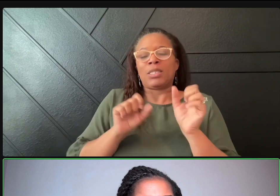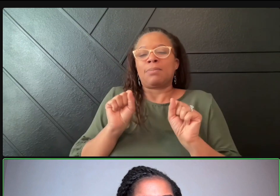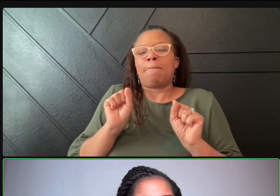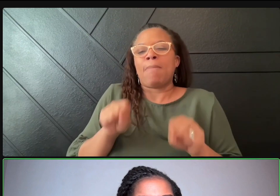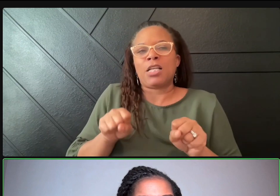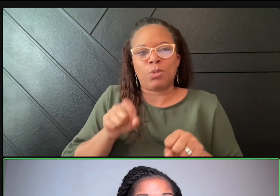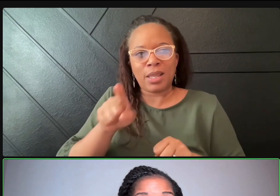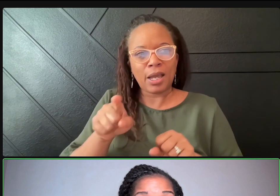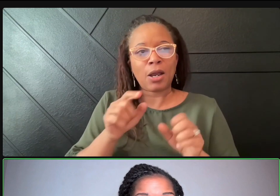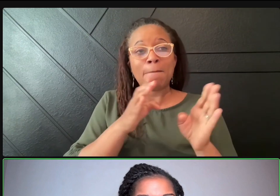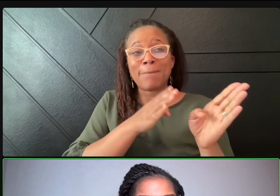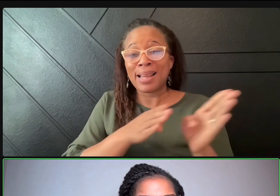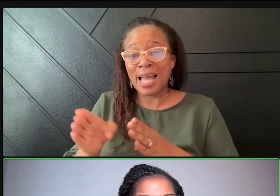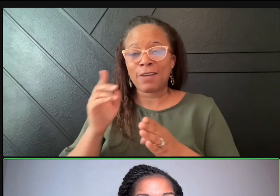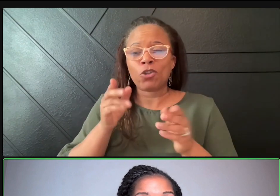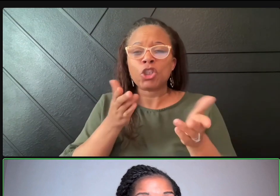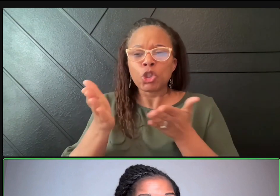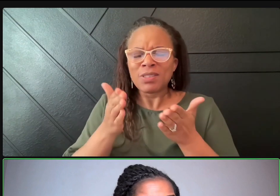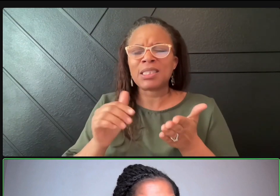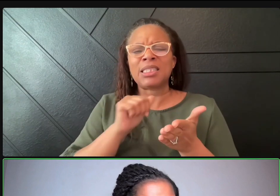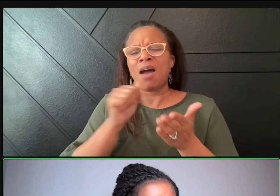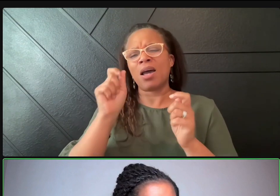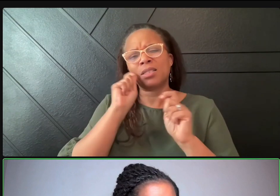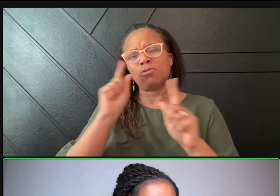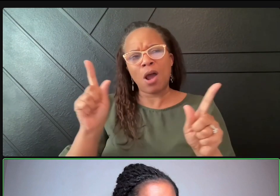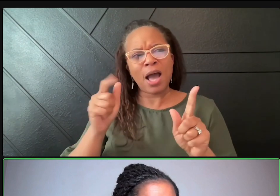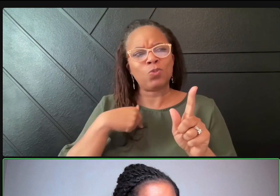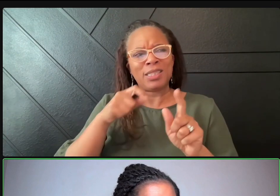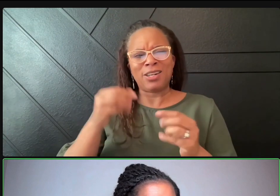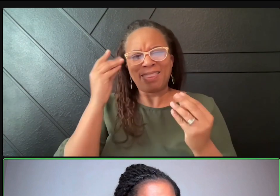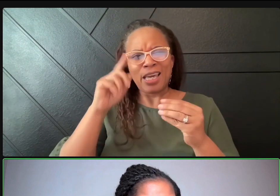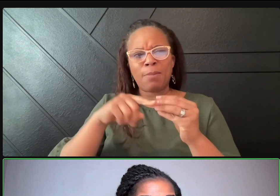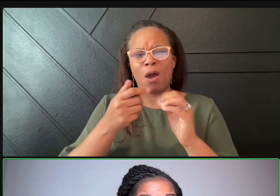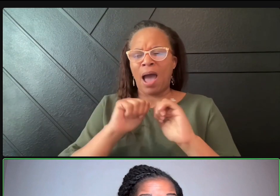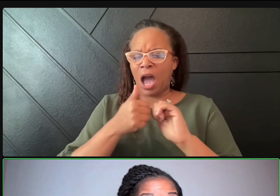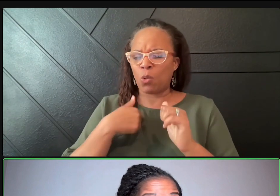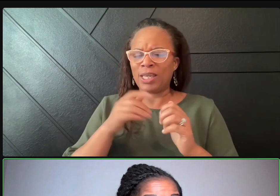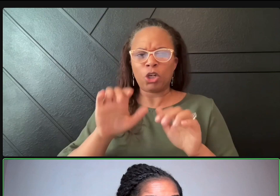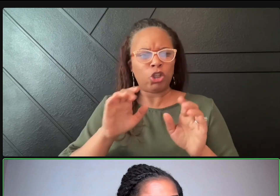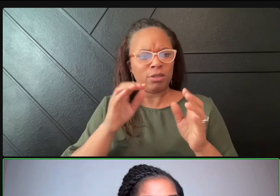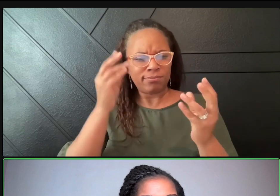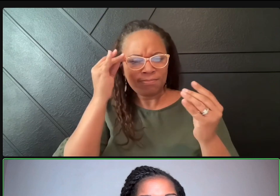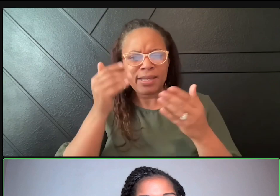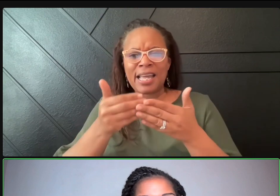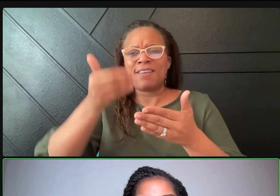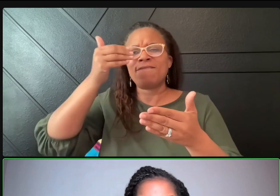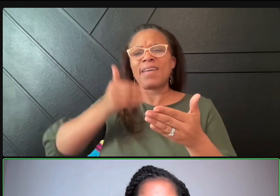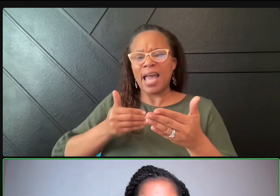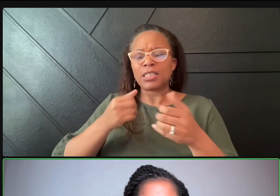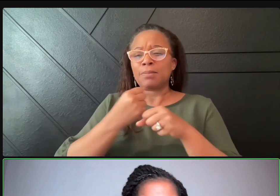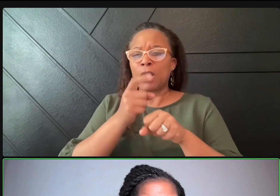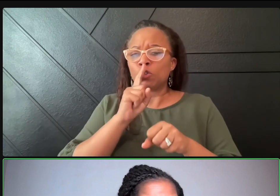are able to start early. And you can think of services that may be needed rather than waiting until the last minute